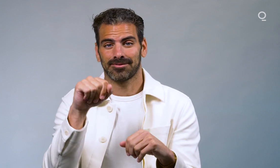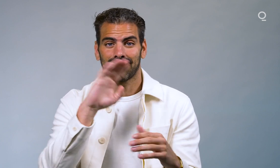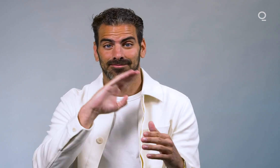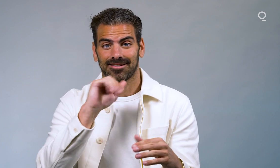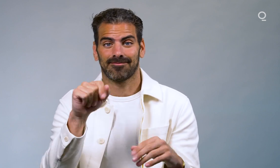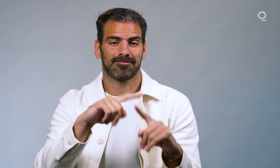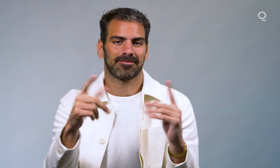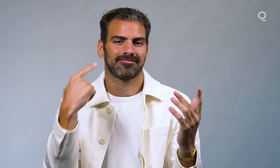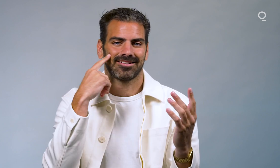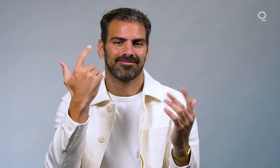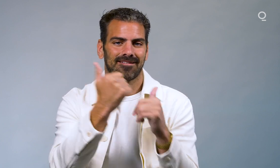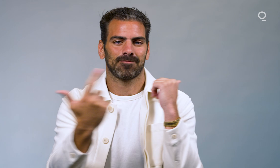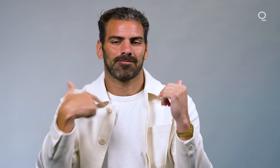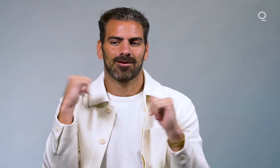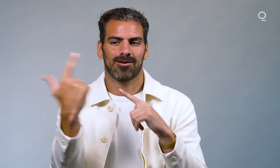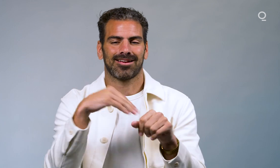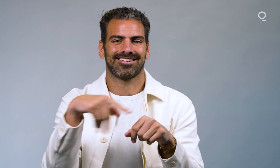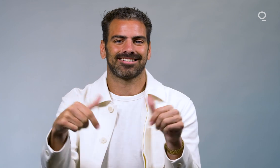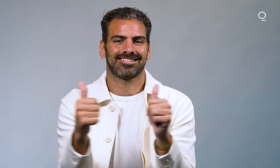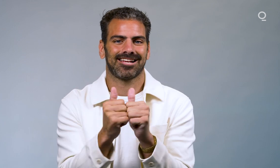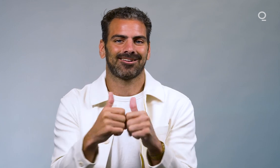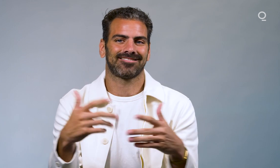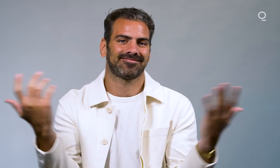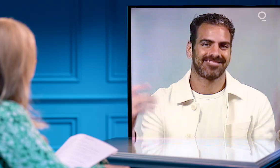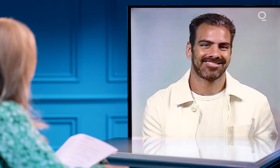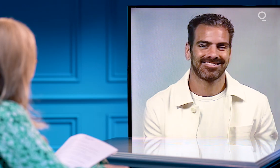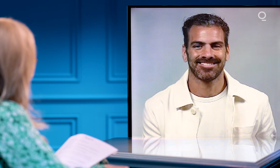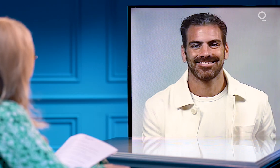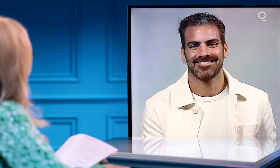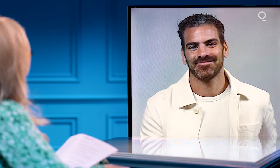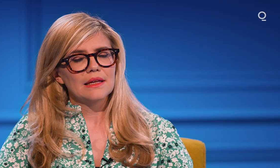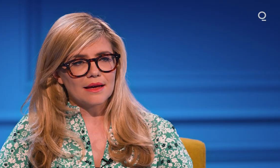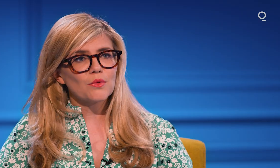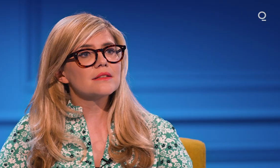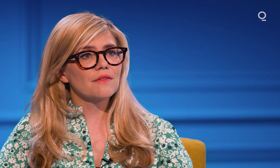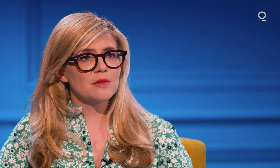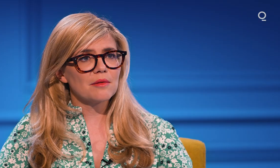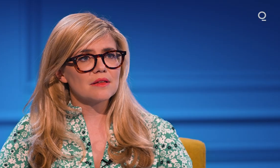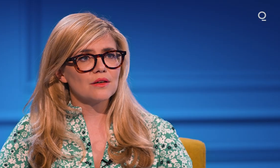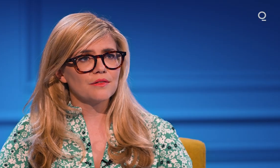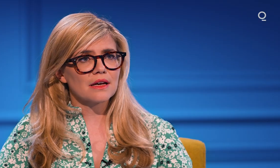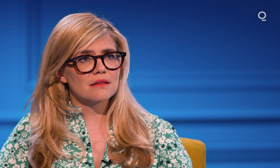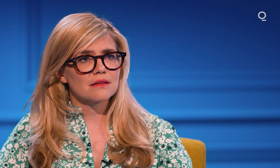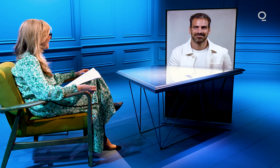So, all of the guess work was gone. Of course it was frustrating, but I think all of us really were in this together. Yes, well, it's lovely to be able to see your face.